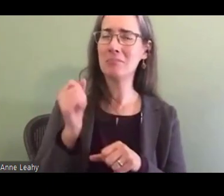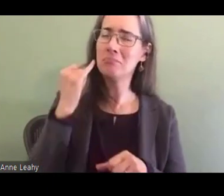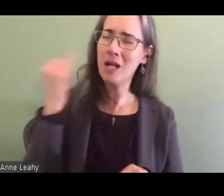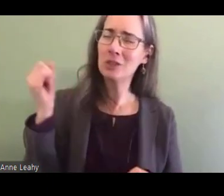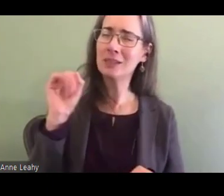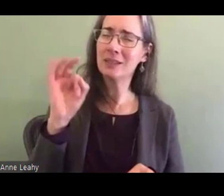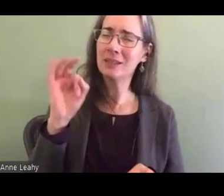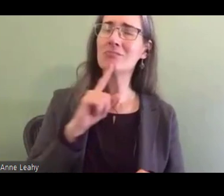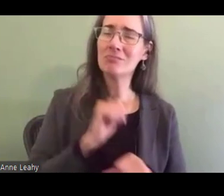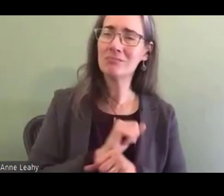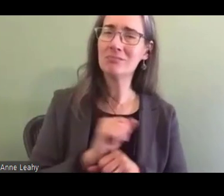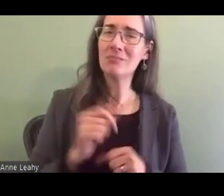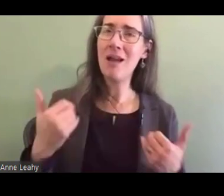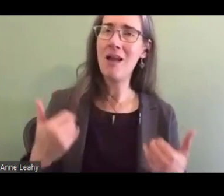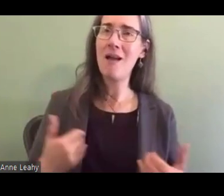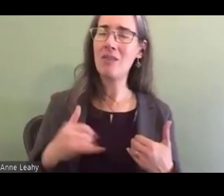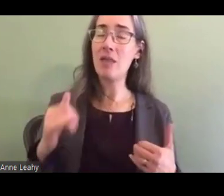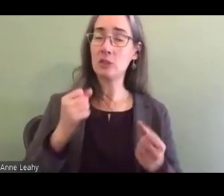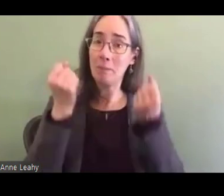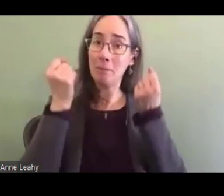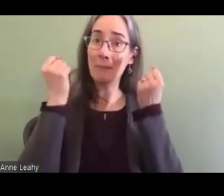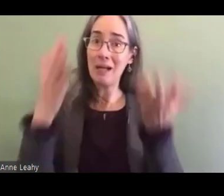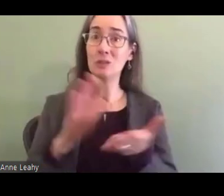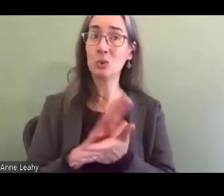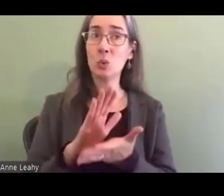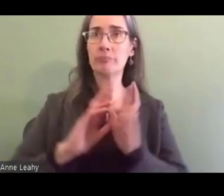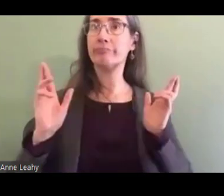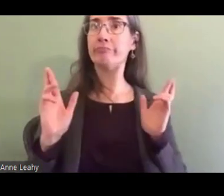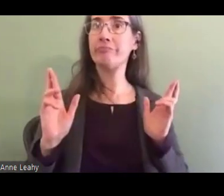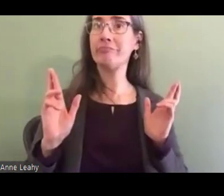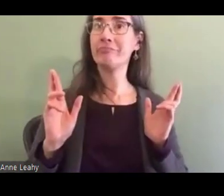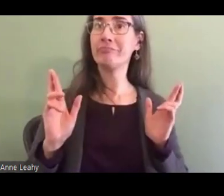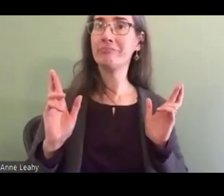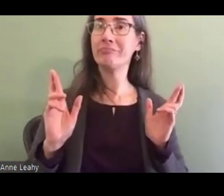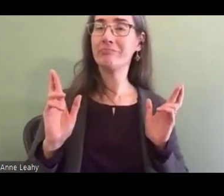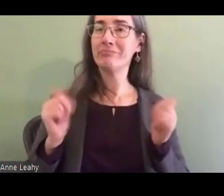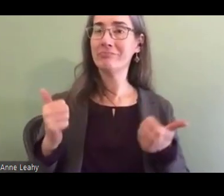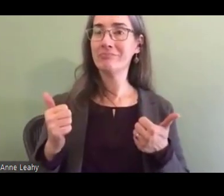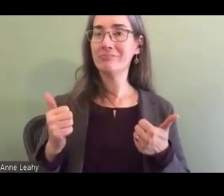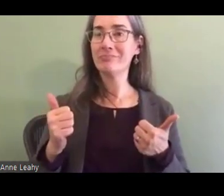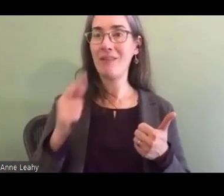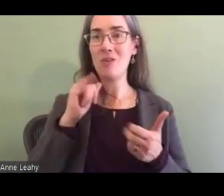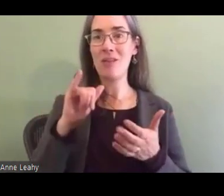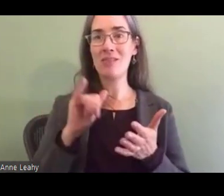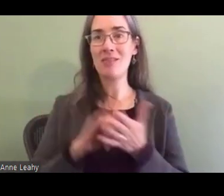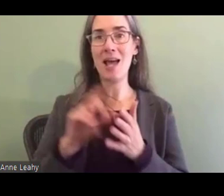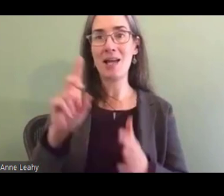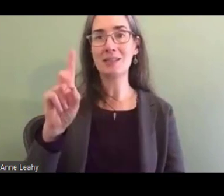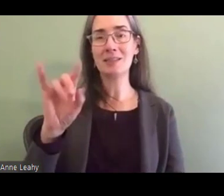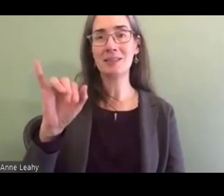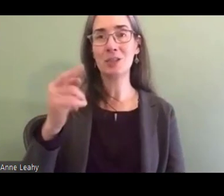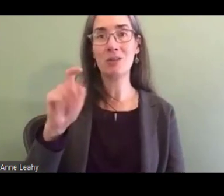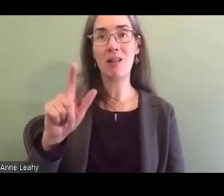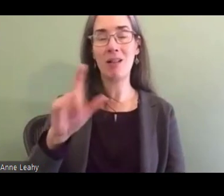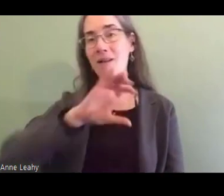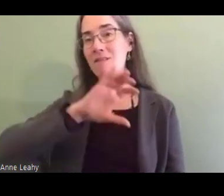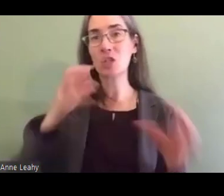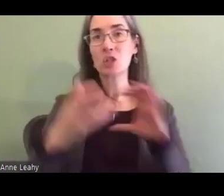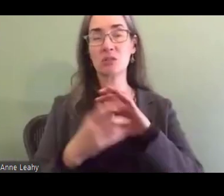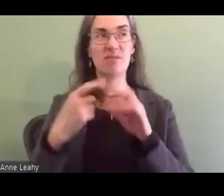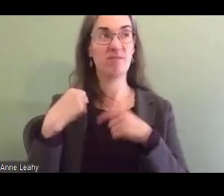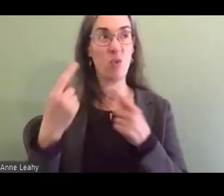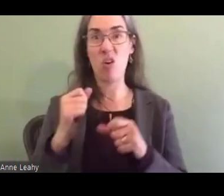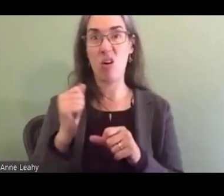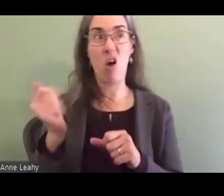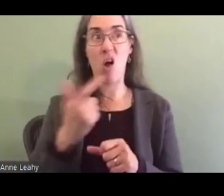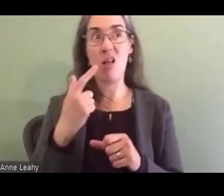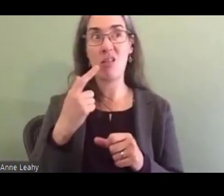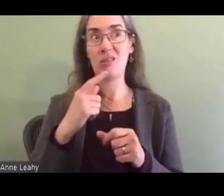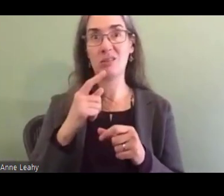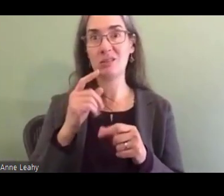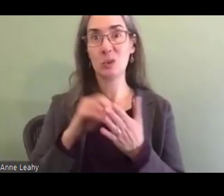So many schools would have been ready for the digital conversion, frankly, for all students,